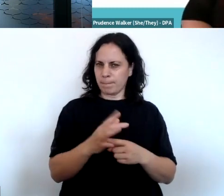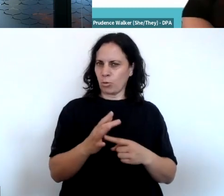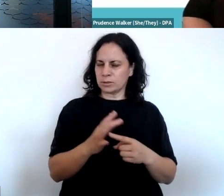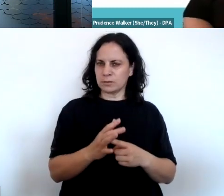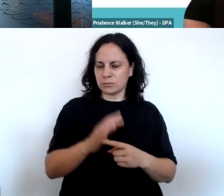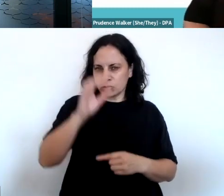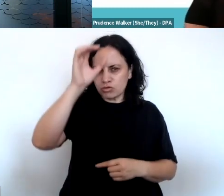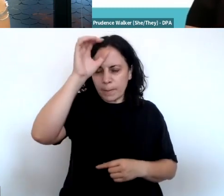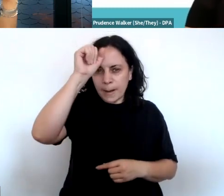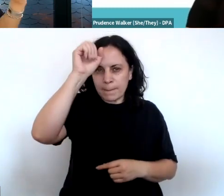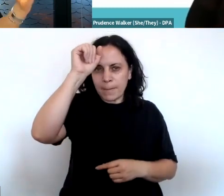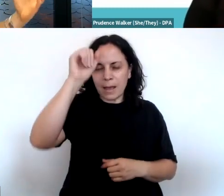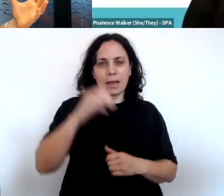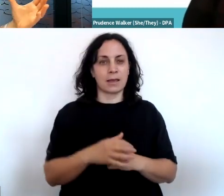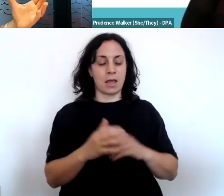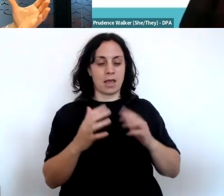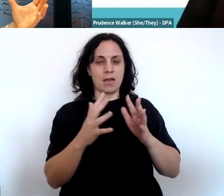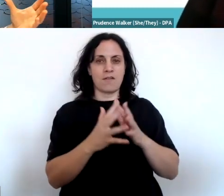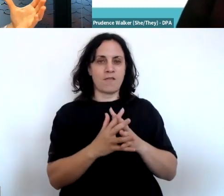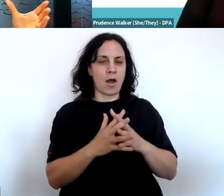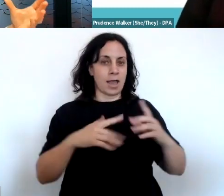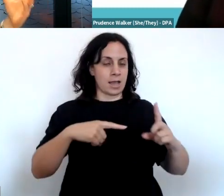we have a very big service